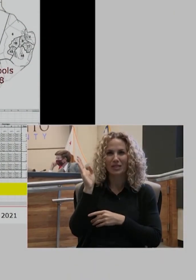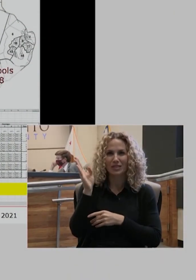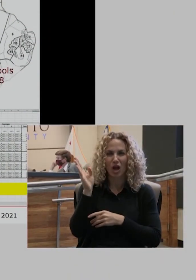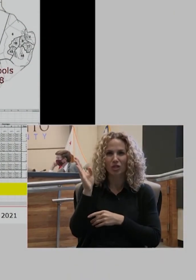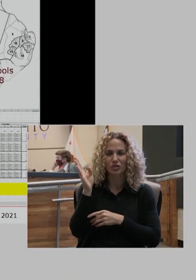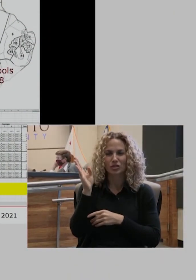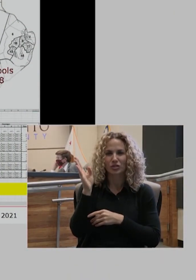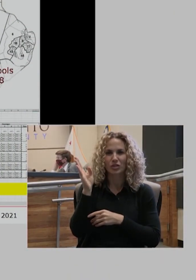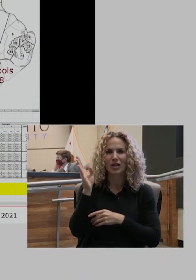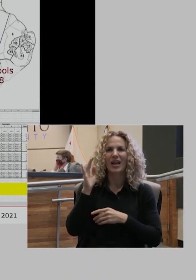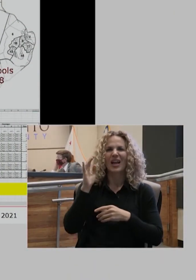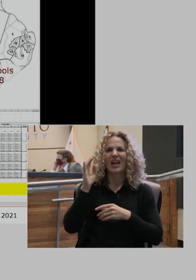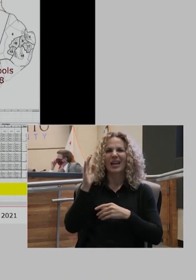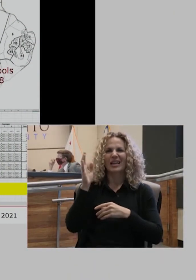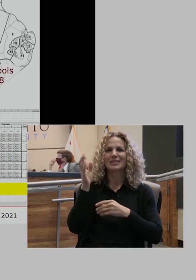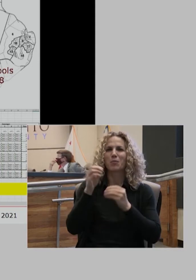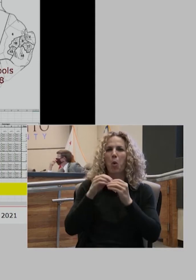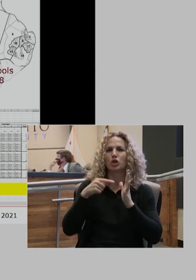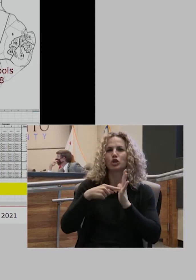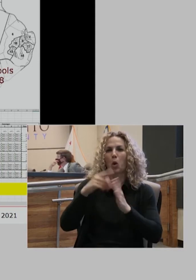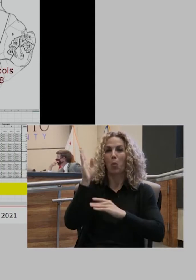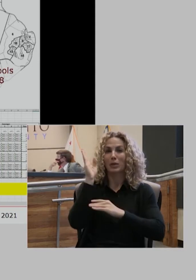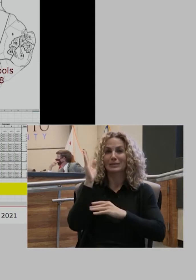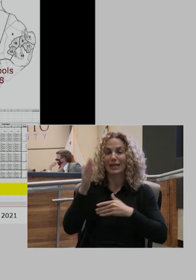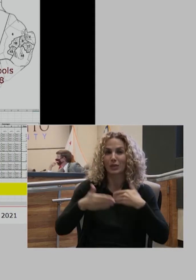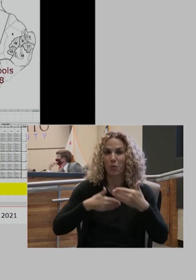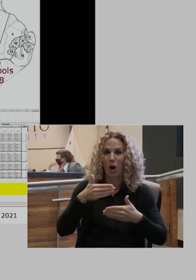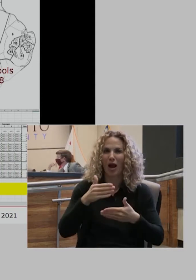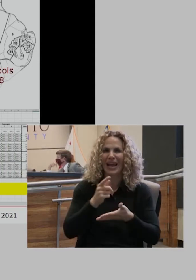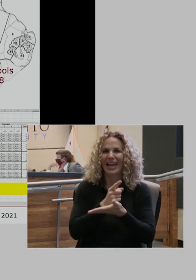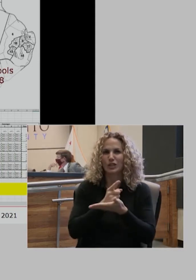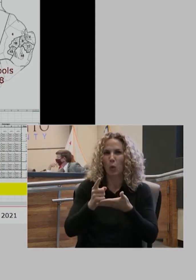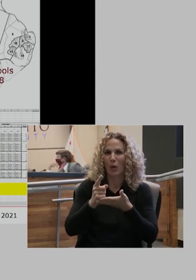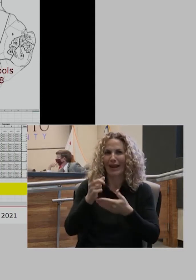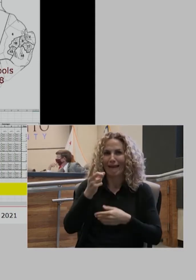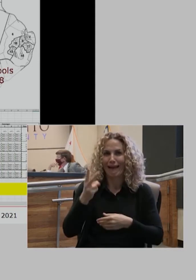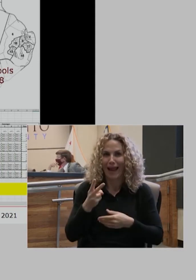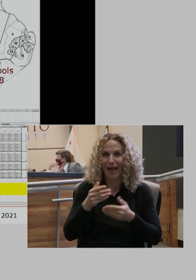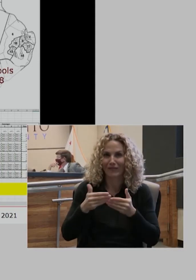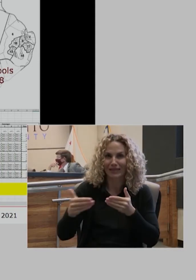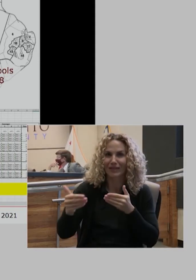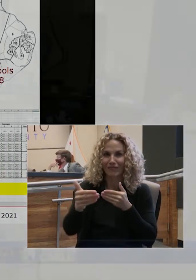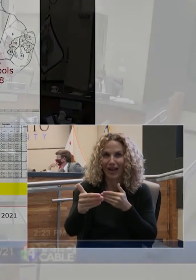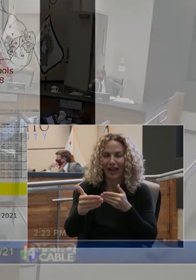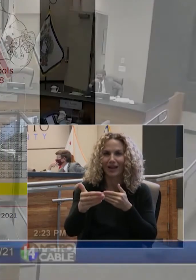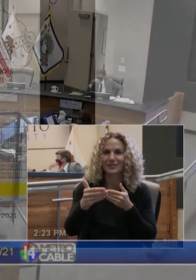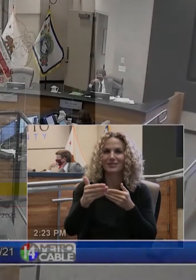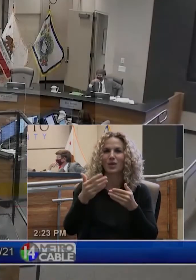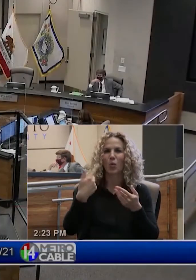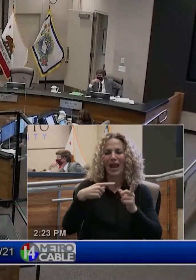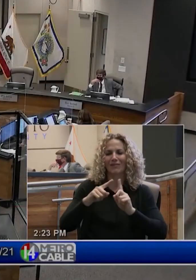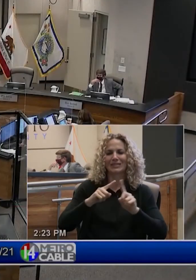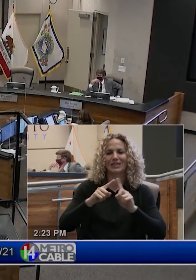THESE PRESENTATIONS ARE FOR THE BOARD PROCESS A WEEK AND A HALF BOARD PROCESS A WEEK AND A HALF IN ADVANCE AND WE THOUGHT THEY'D